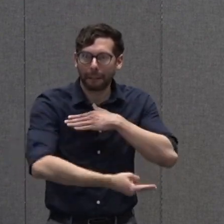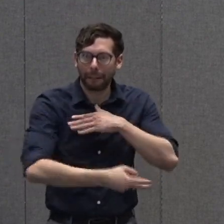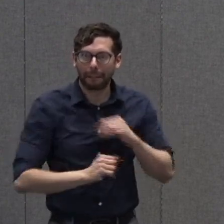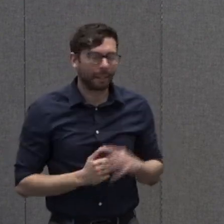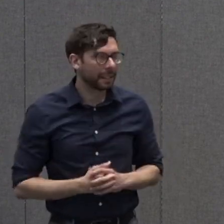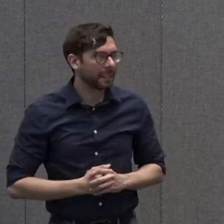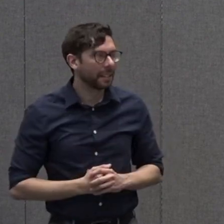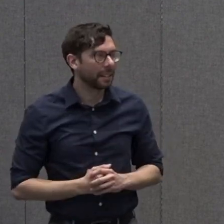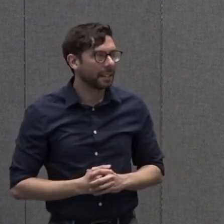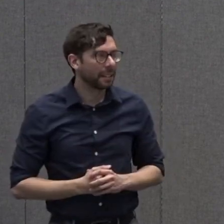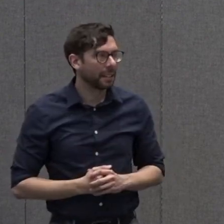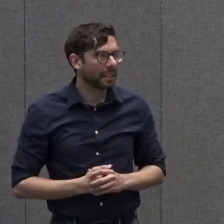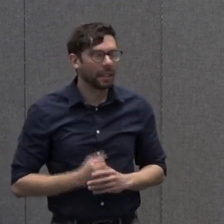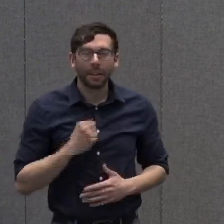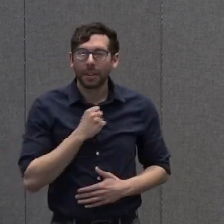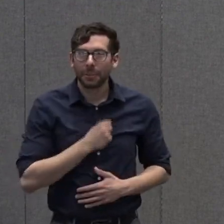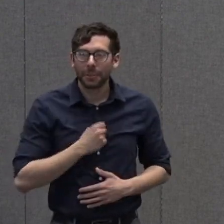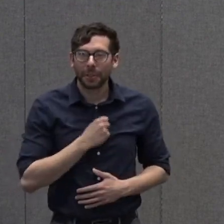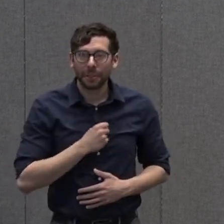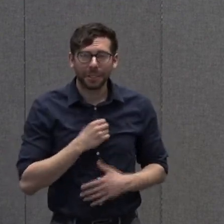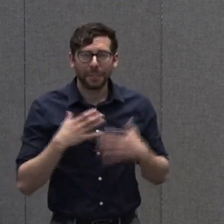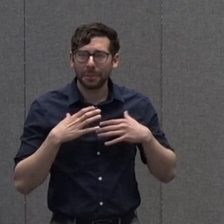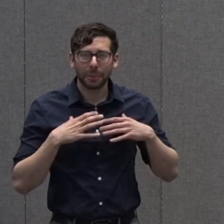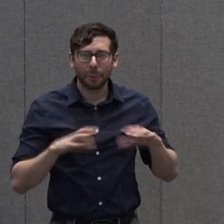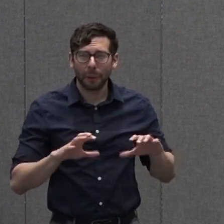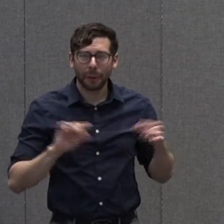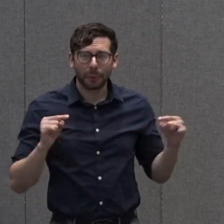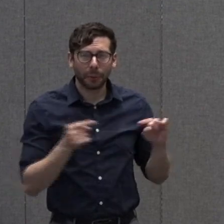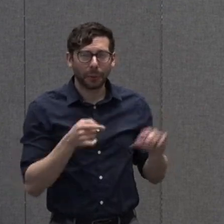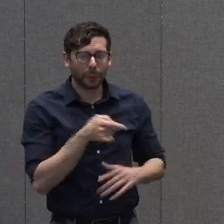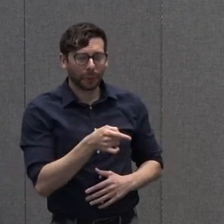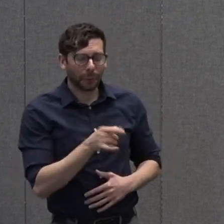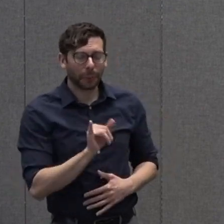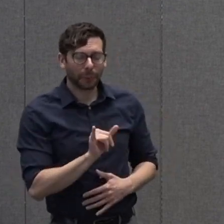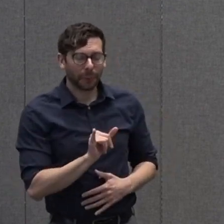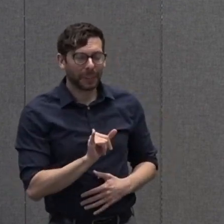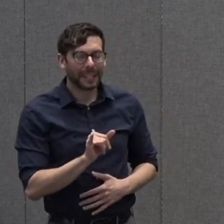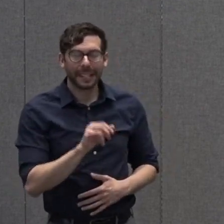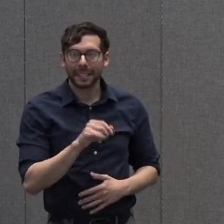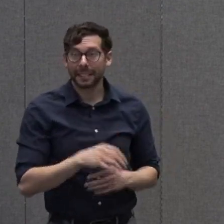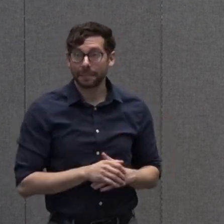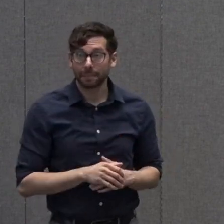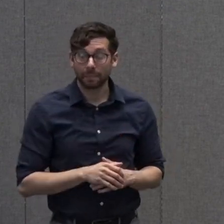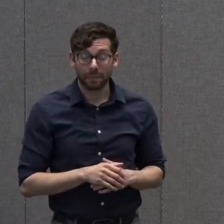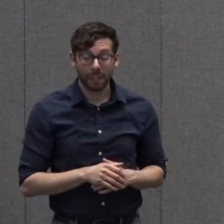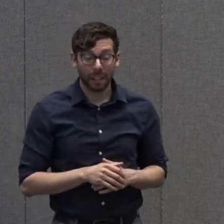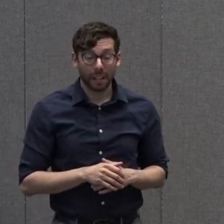We don't wanna hurt you, no, we really don't. He's looking, he's looking. Now, do these two know each other?